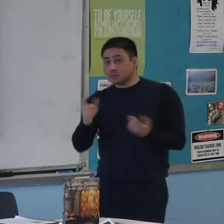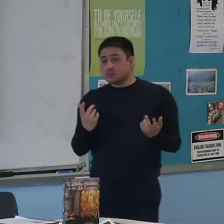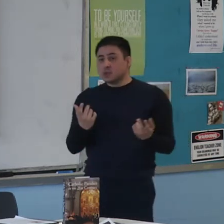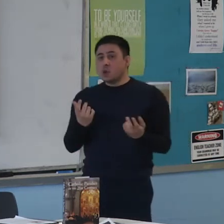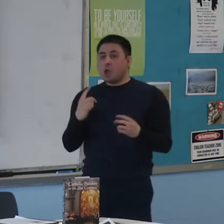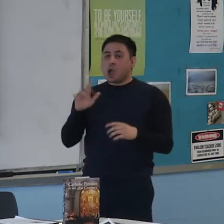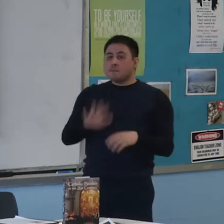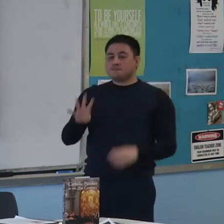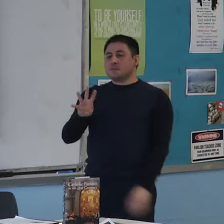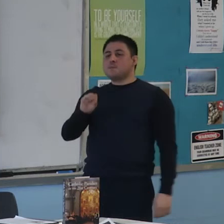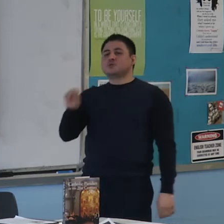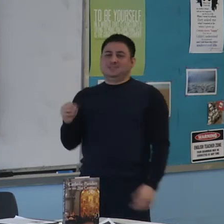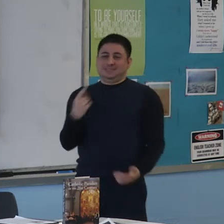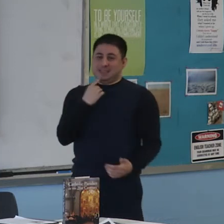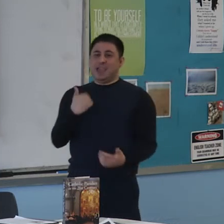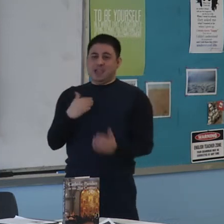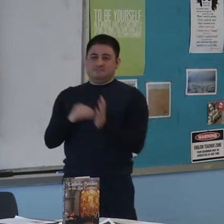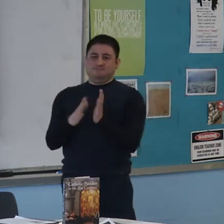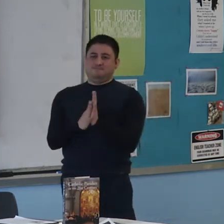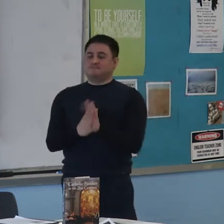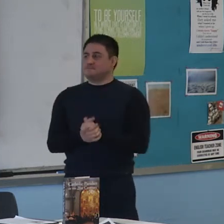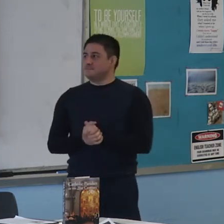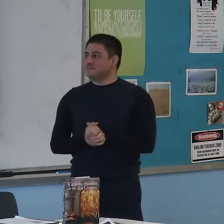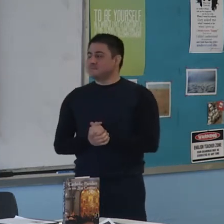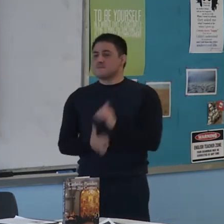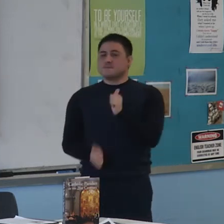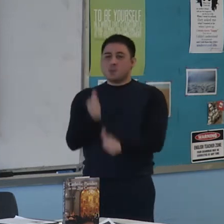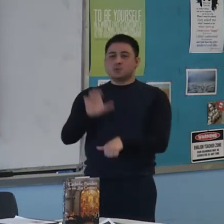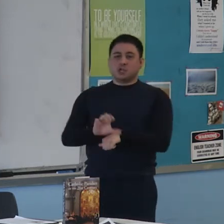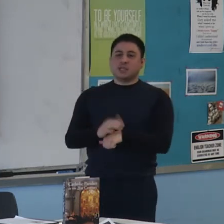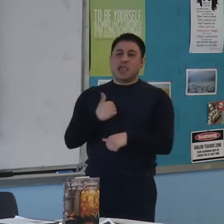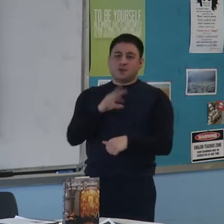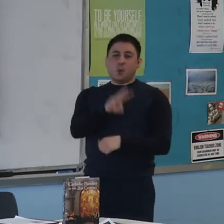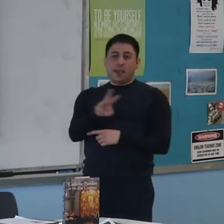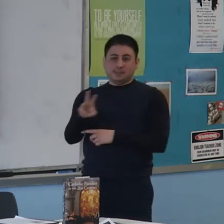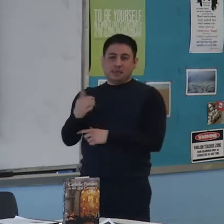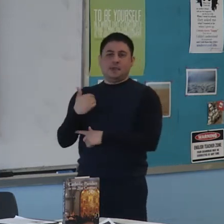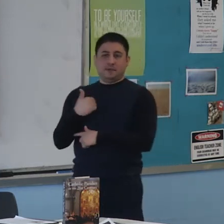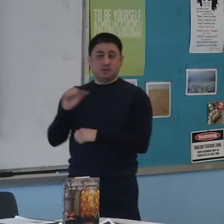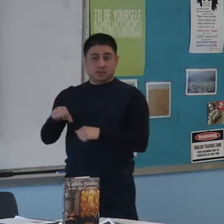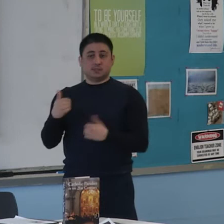about 40% say they have them. Most parishes have a parish website. On the